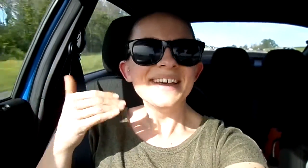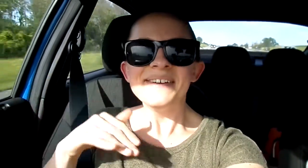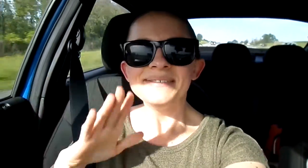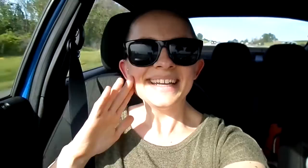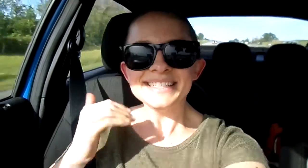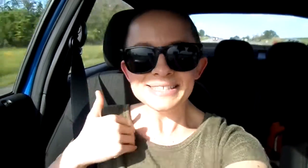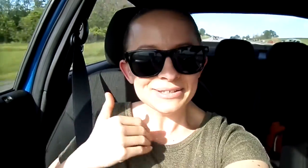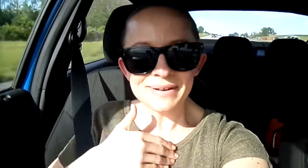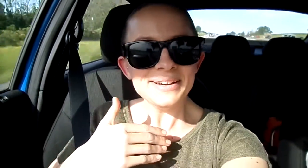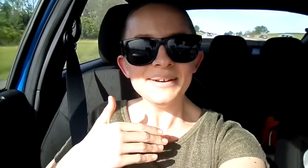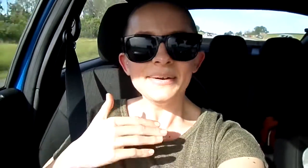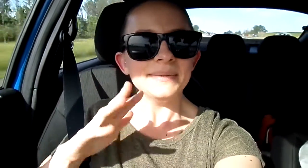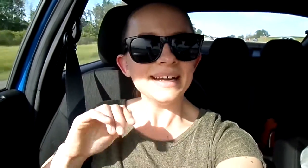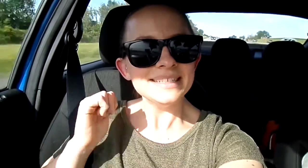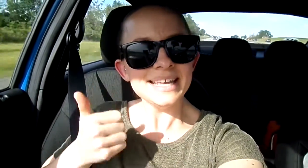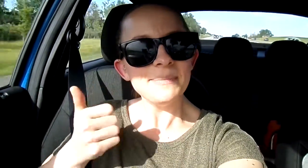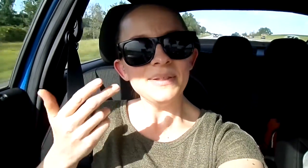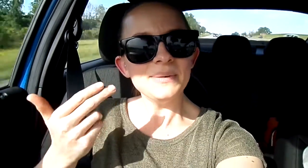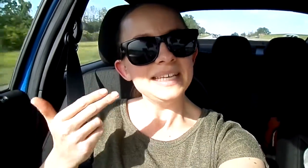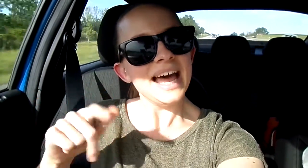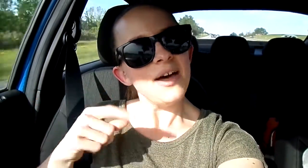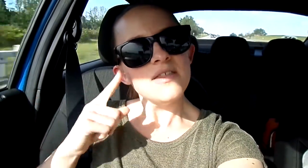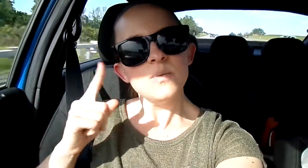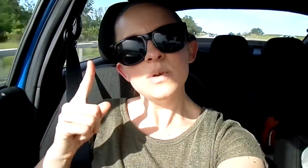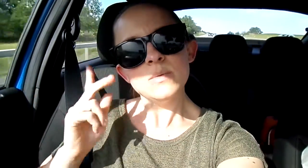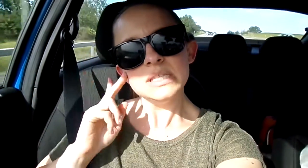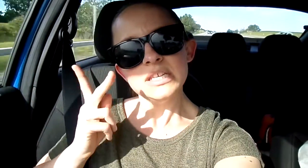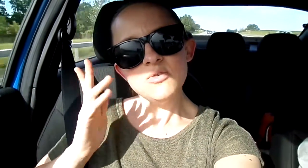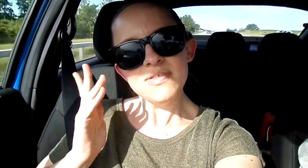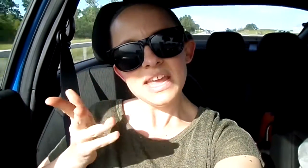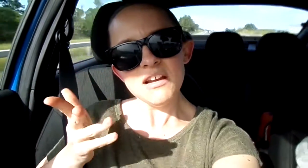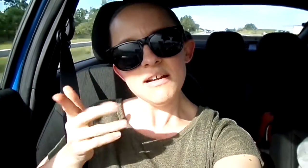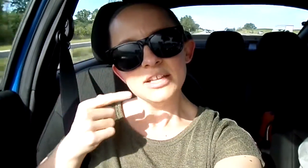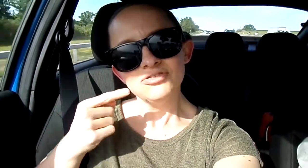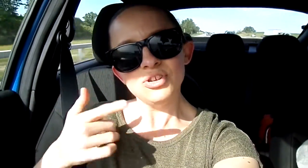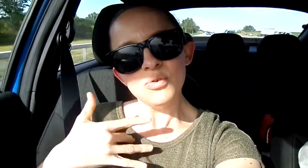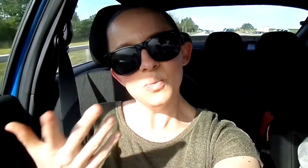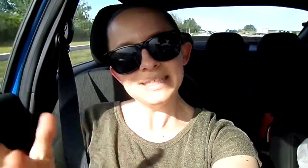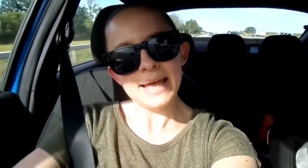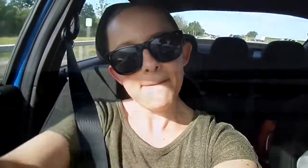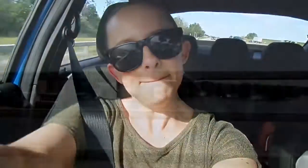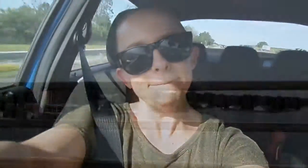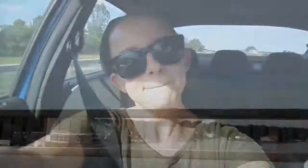So anyways when we get into Toronto and set up at the hotel and we'll see you there and see what's up!